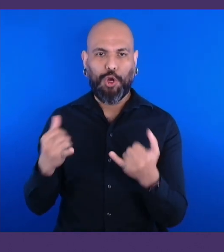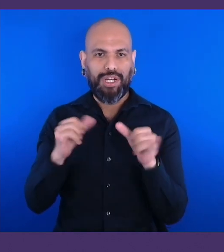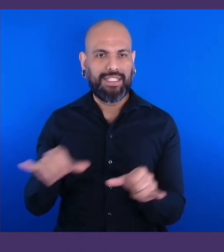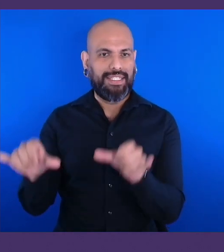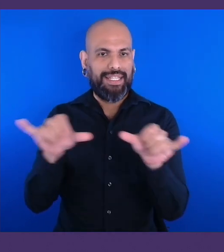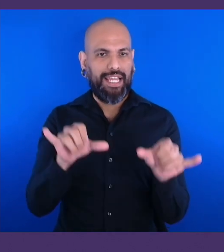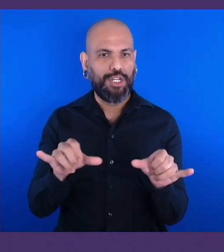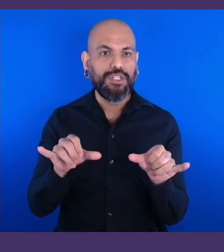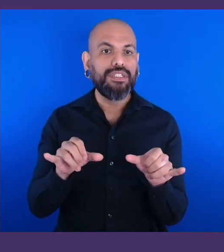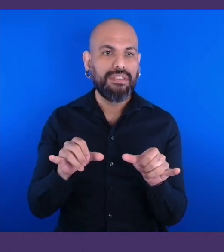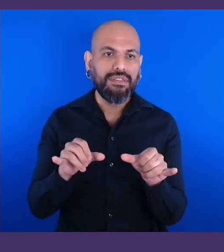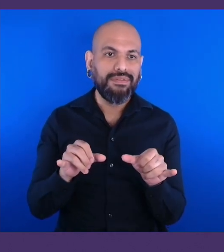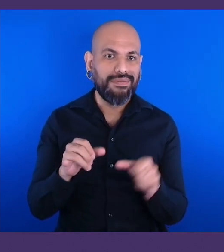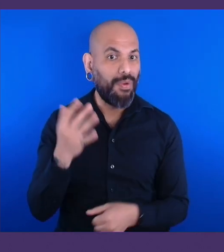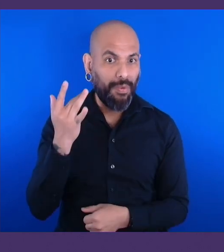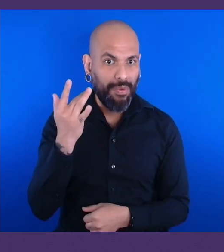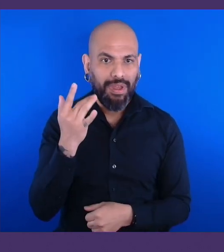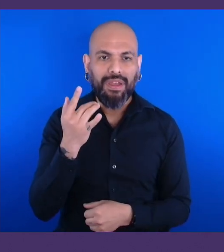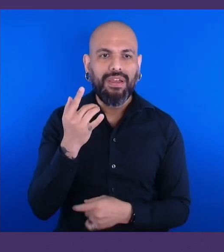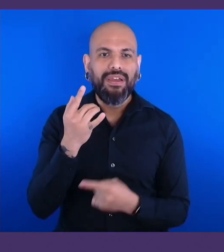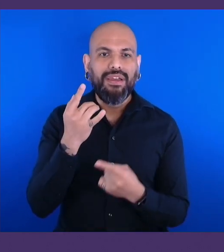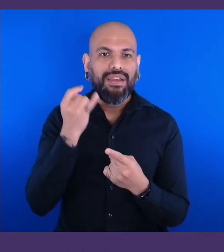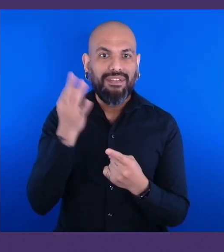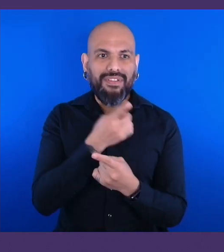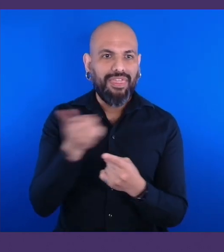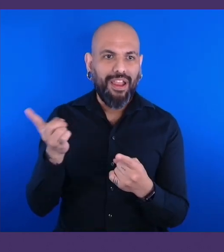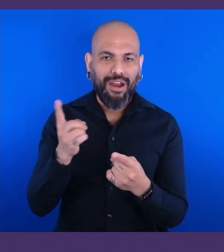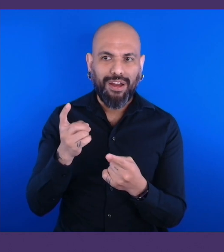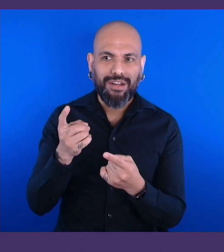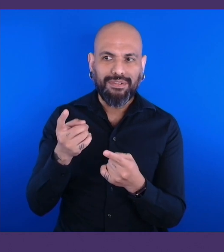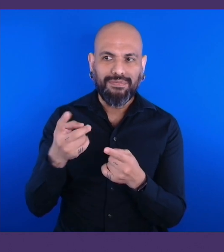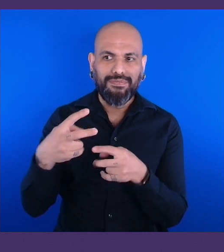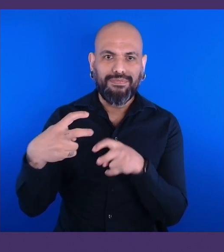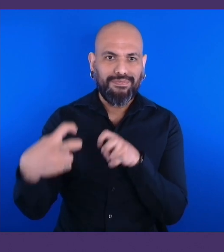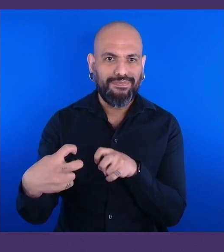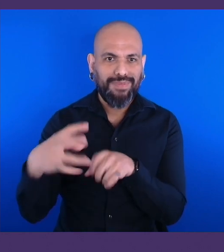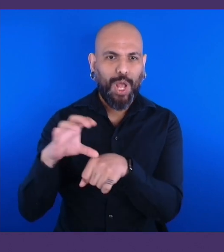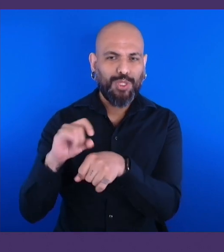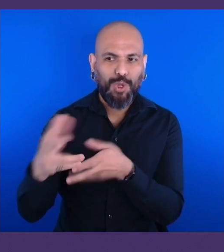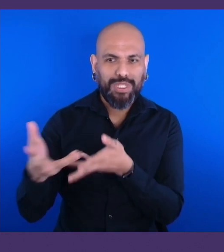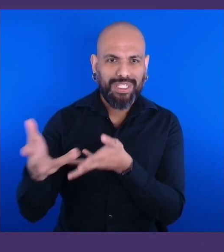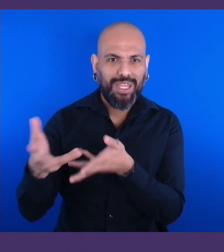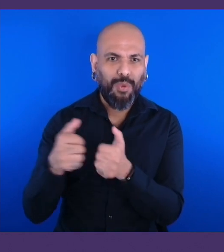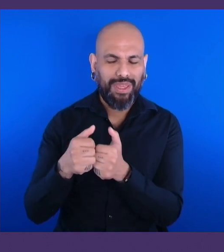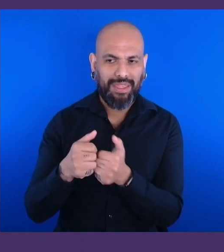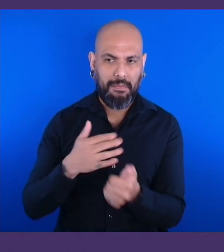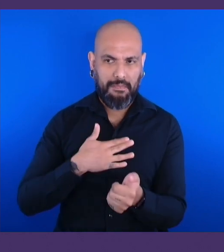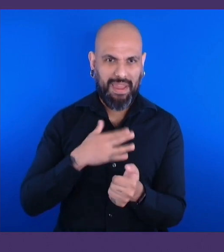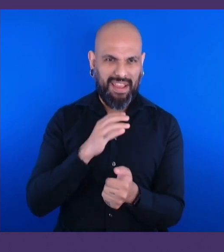because if they're consulting with companies like mine, we're familiar with the different existing legislations